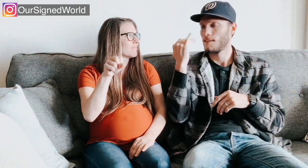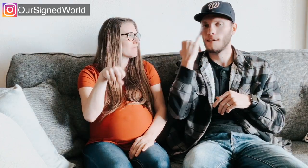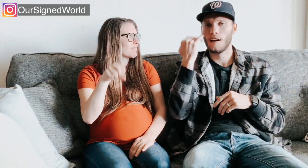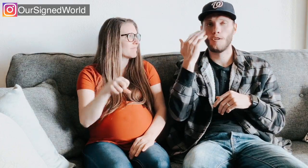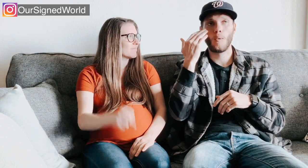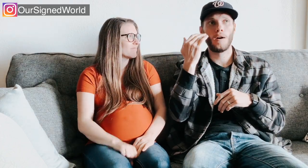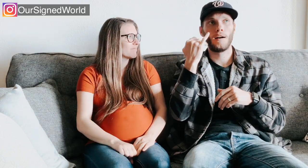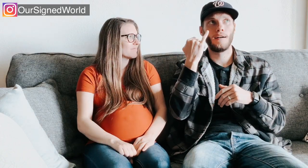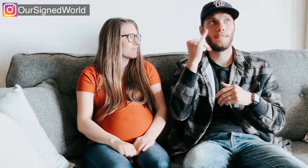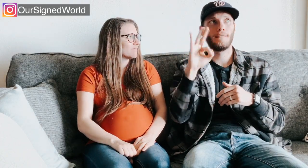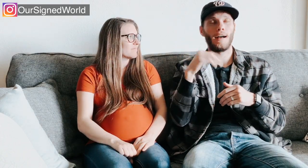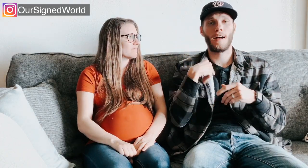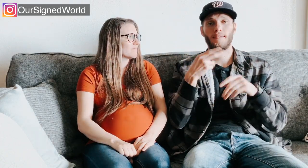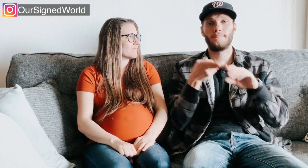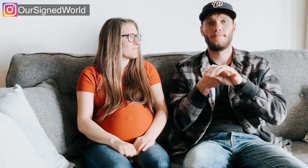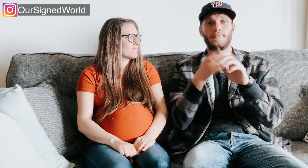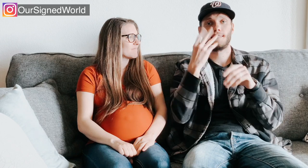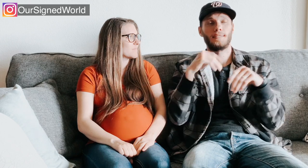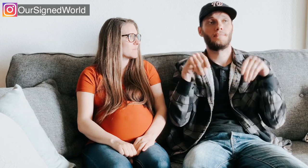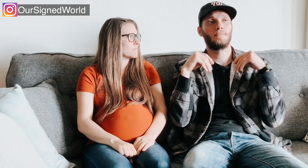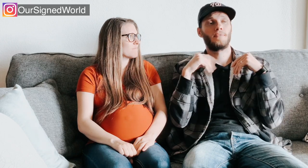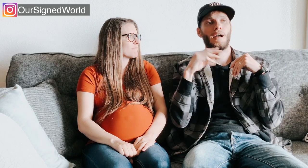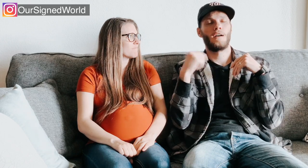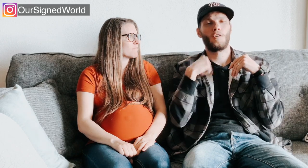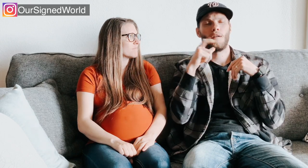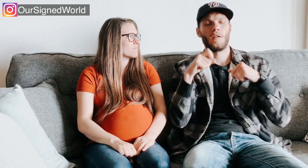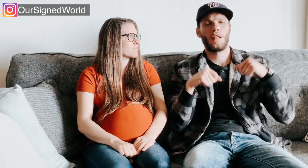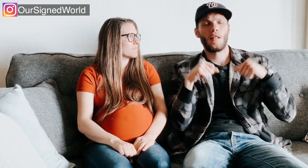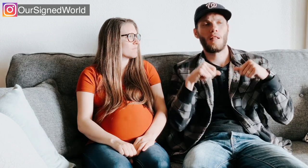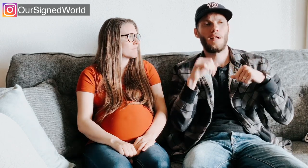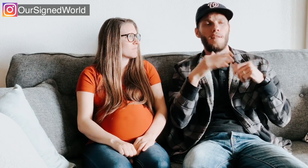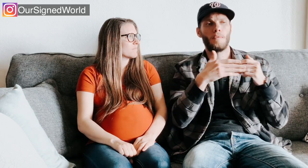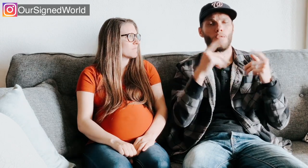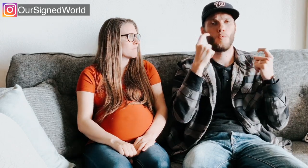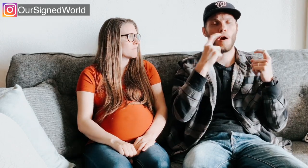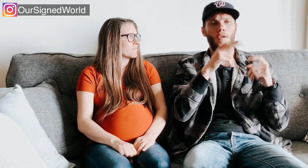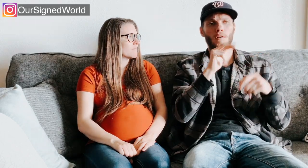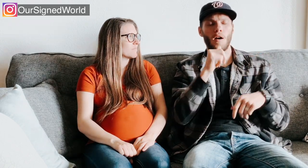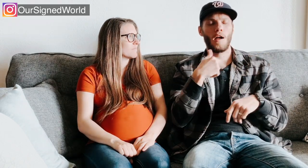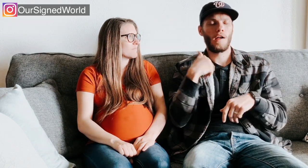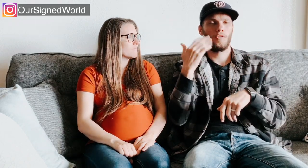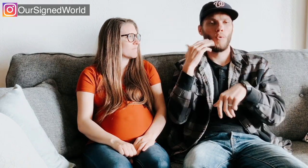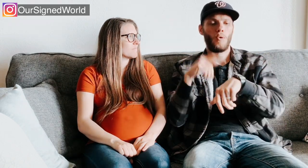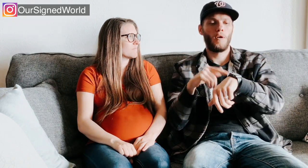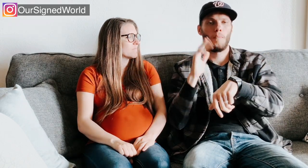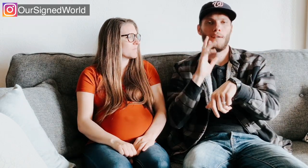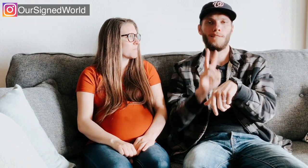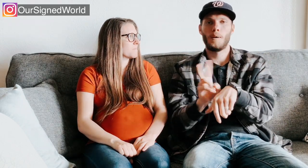If I'm lying in bed, I don't have to worry and wonder if the baby is crying or not.